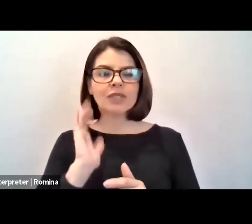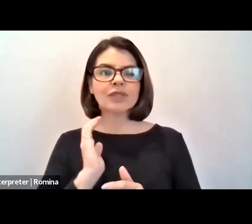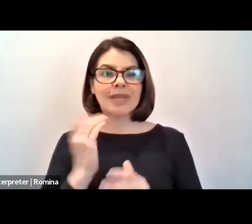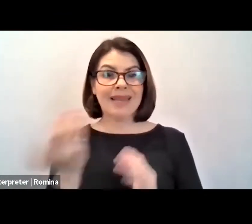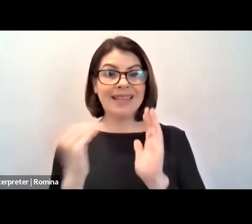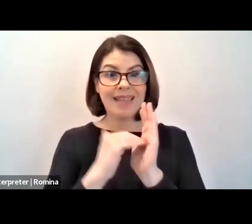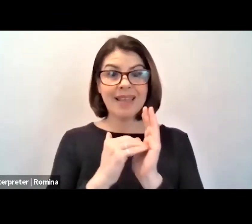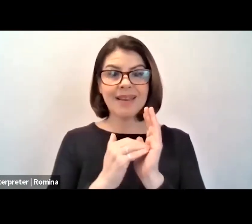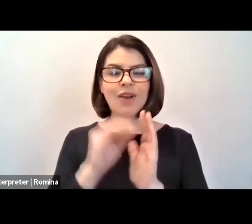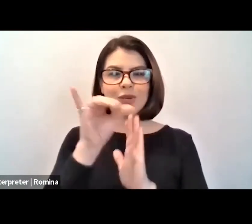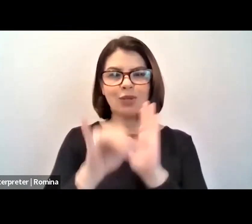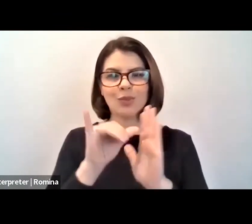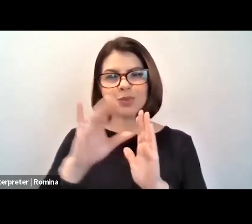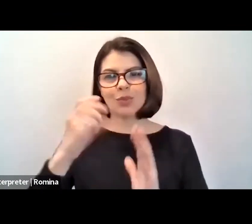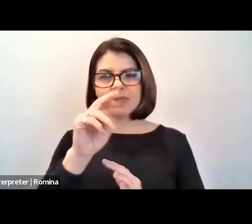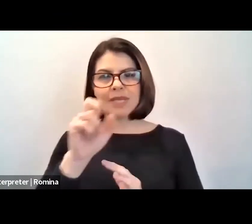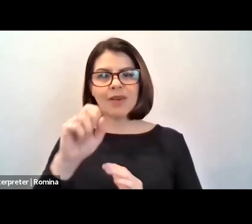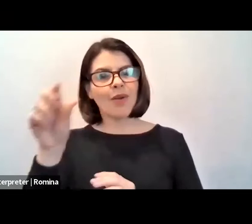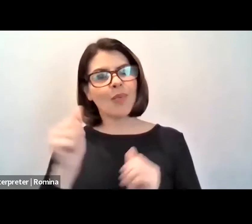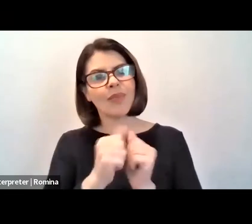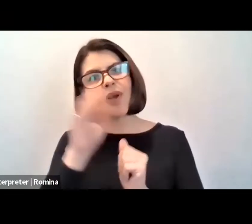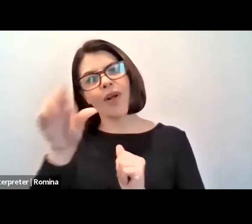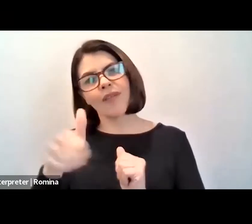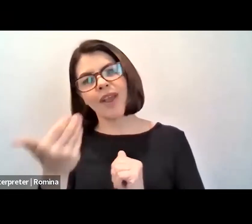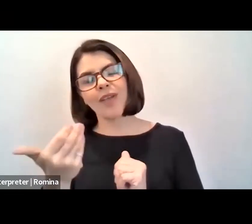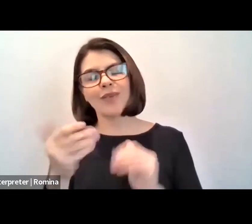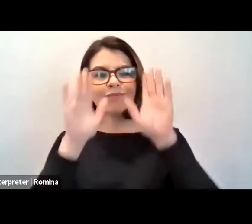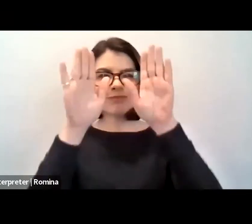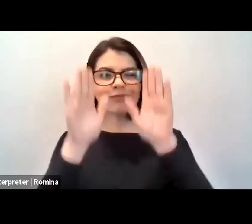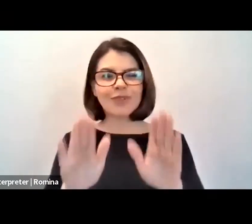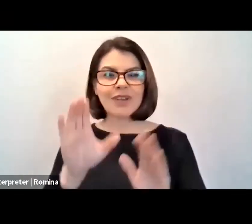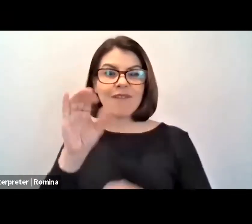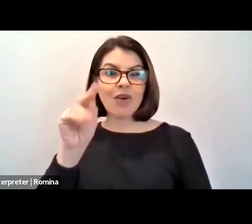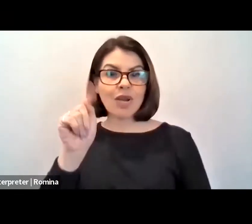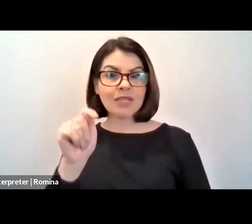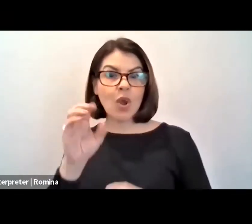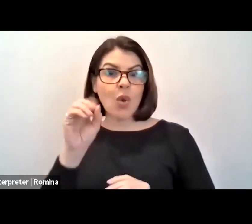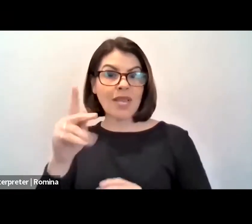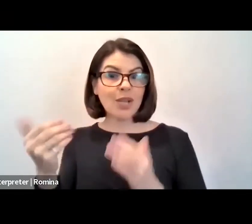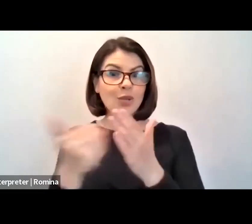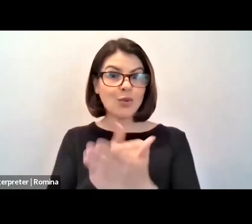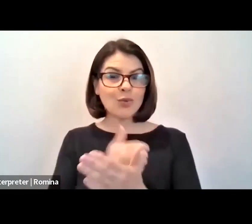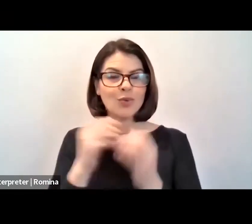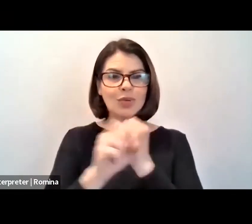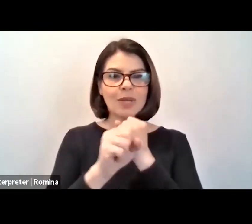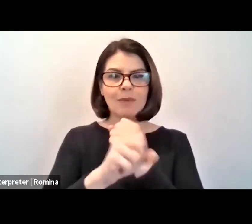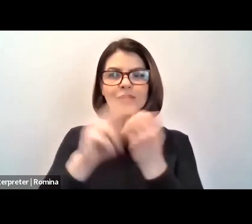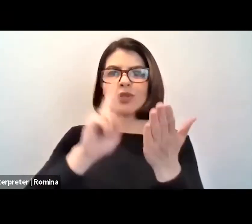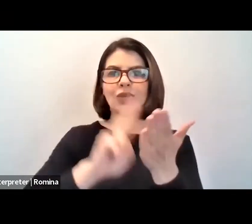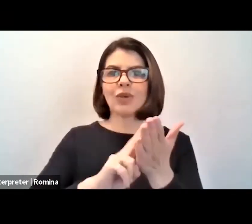along with all of our other amazing content. Okay, the new commercials contract has streamlined